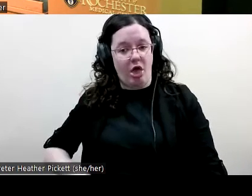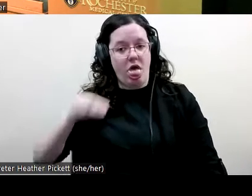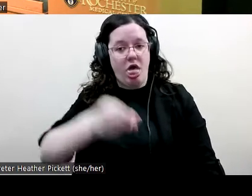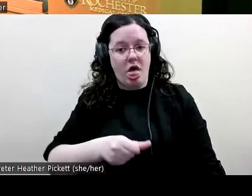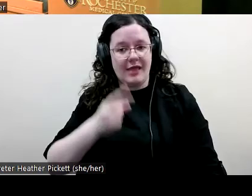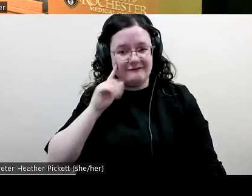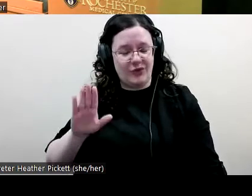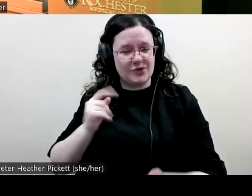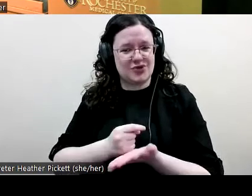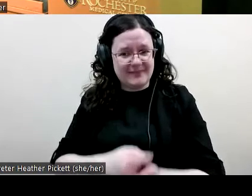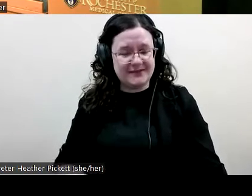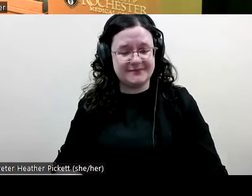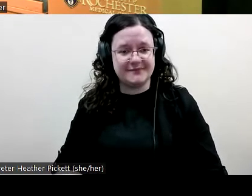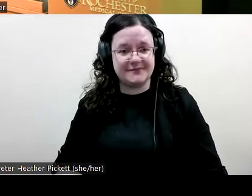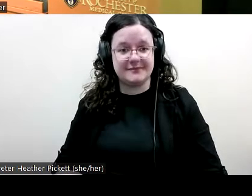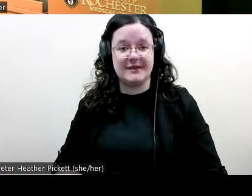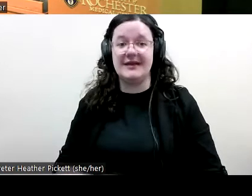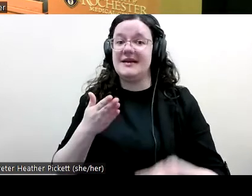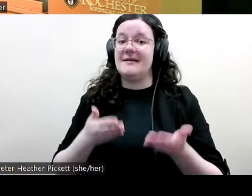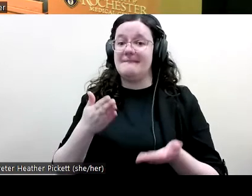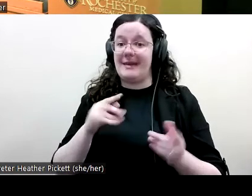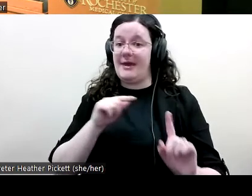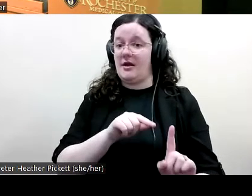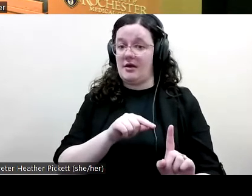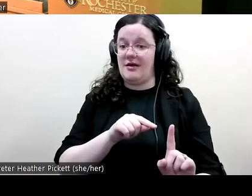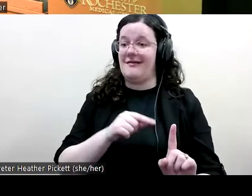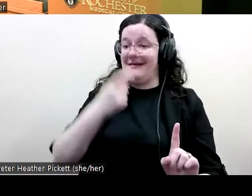have a family member who may not have any income if you've ever tried to fill out a Social Security